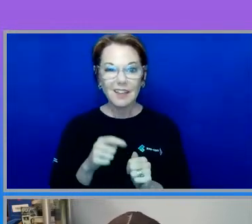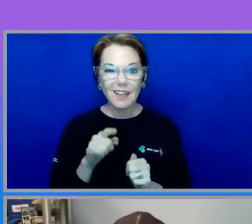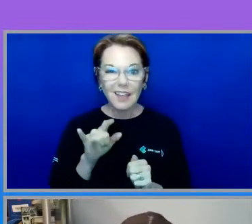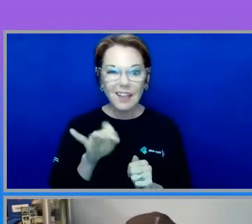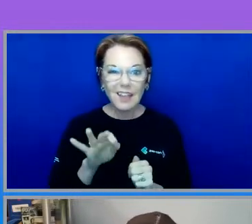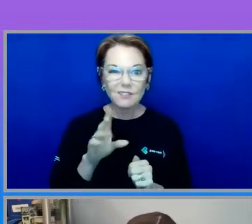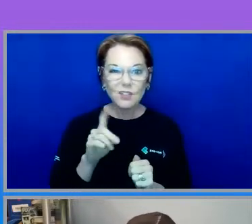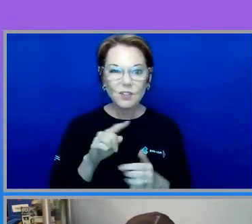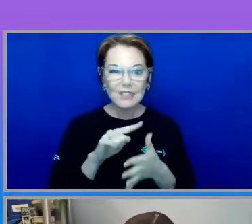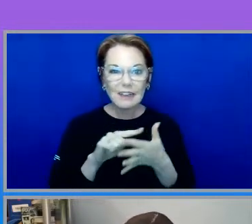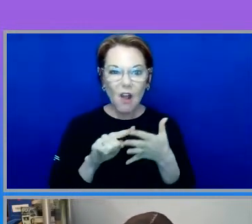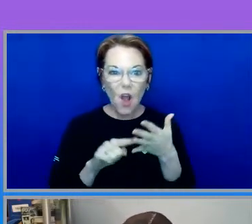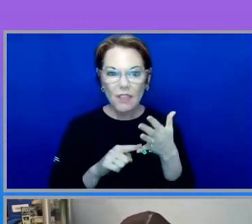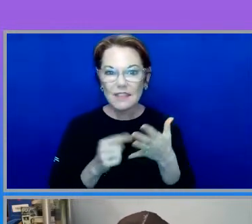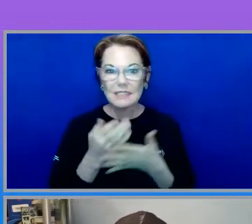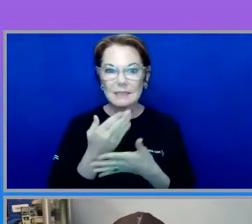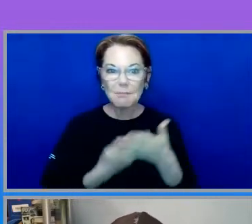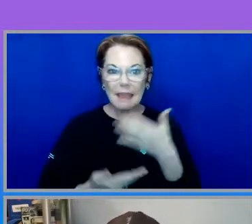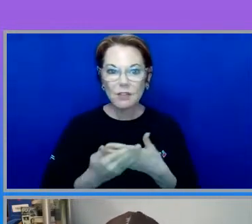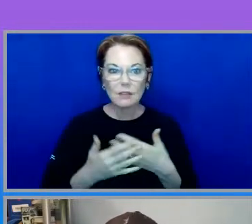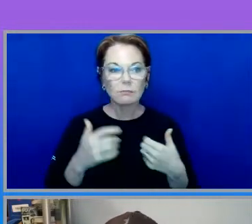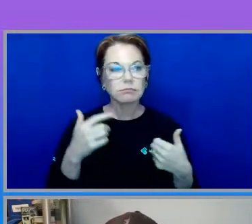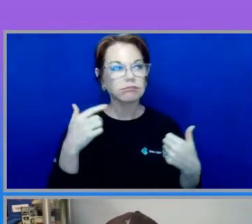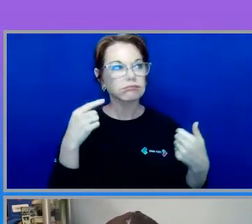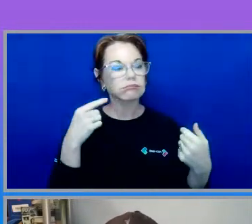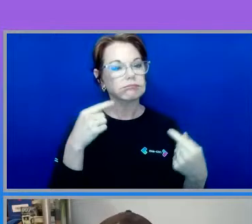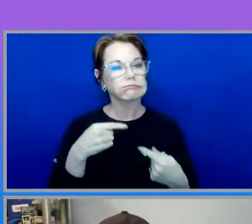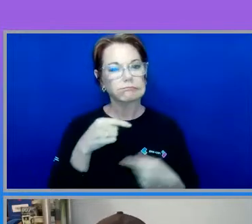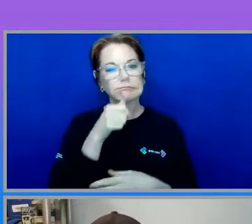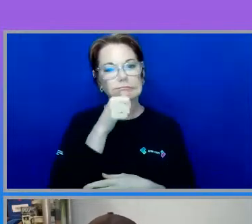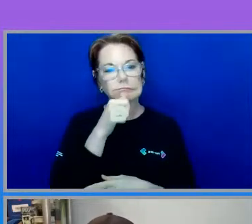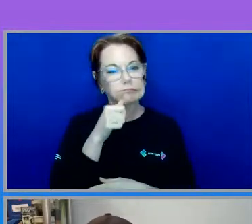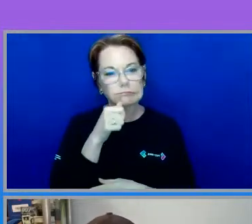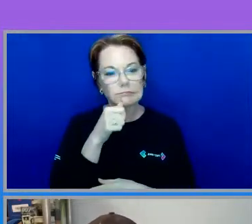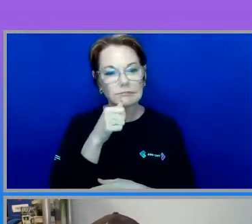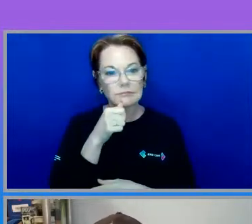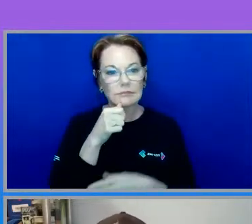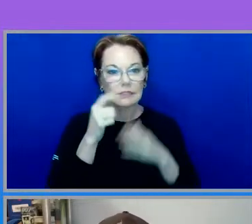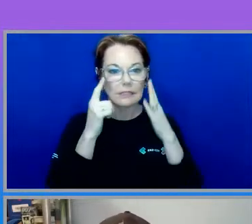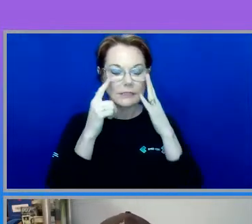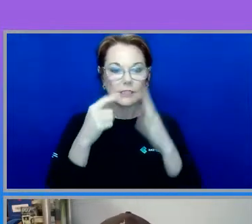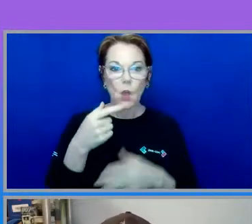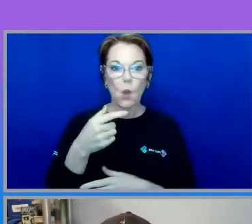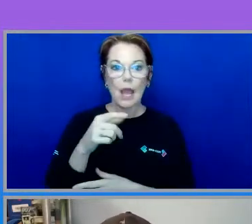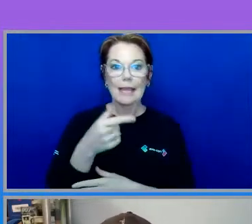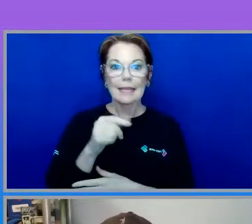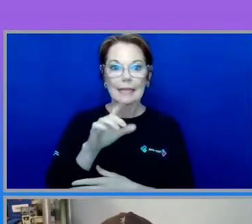manually would be tedious. And this is where GitHub actions